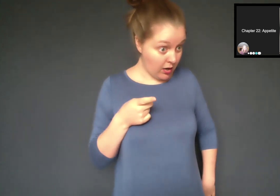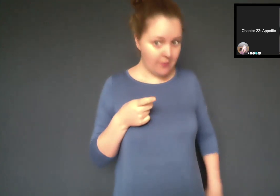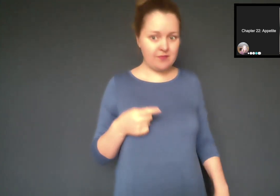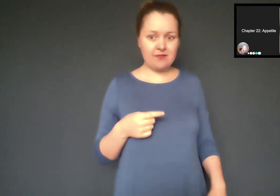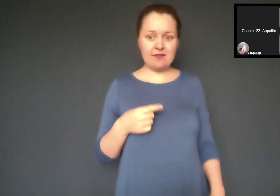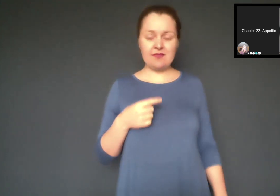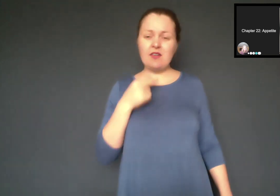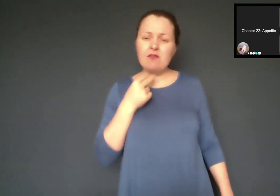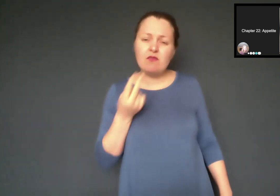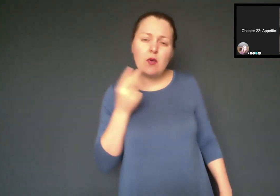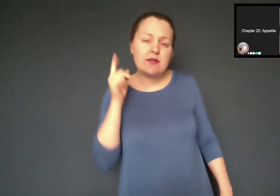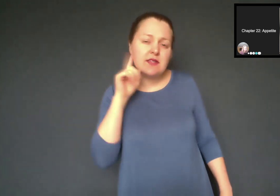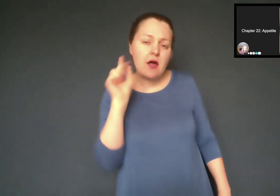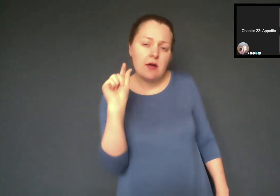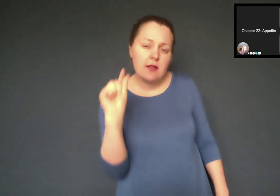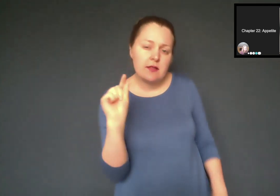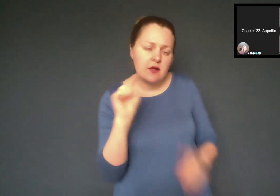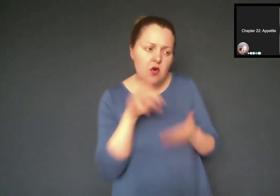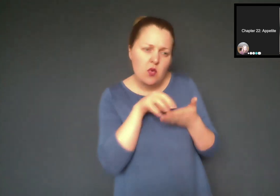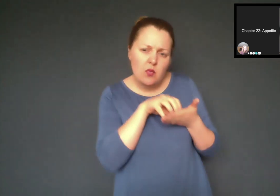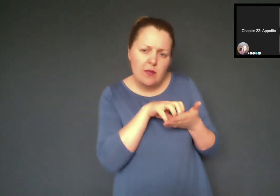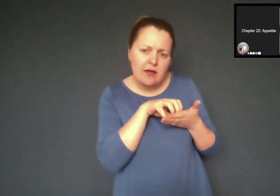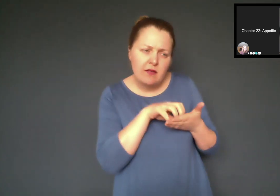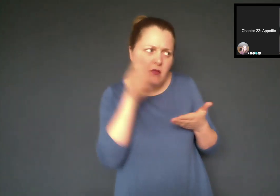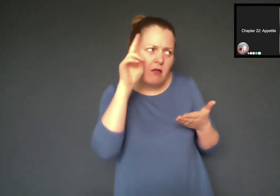was its voice a little weaker than it had been earlier harvey wondered